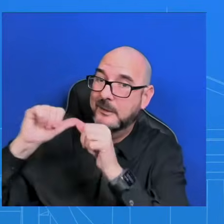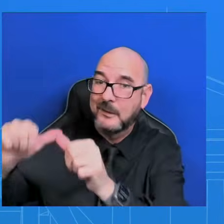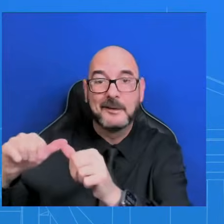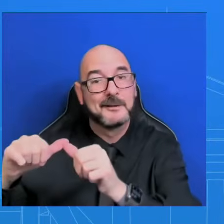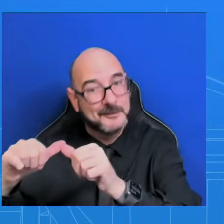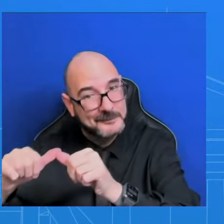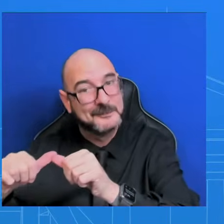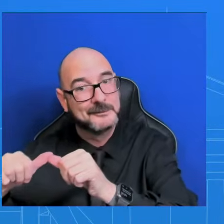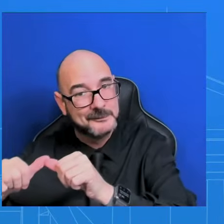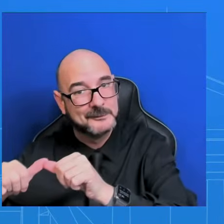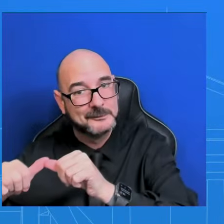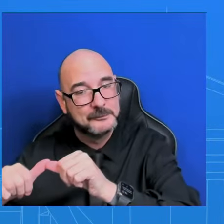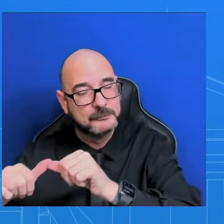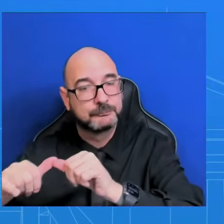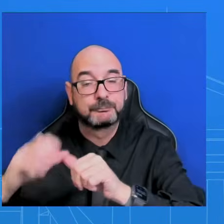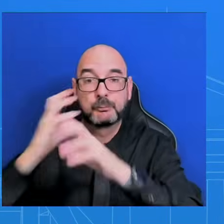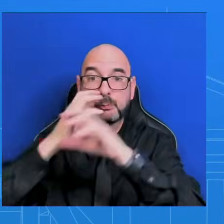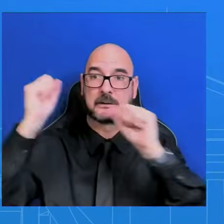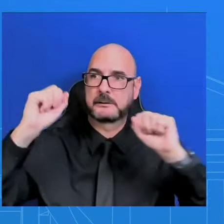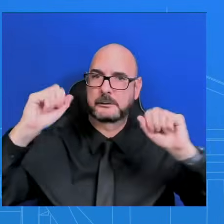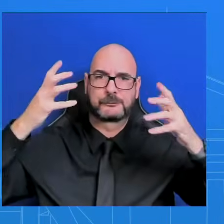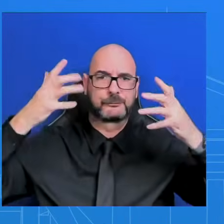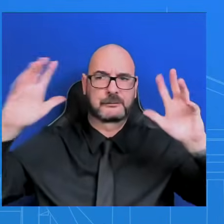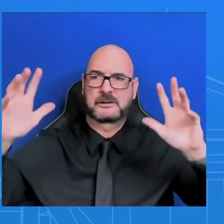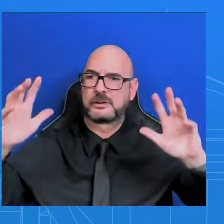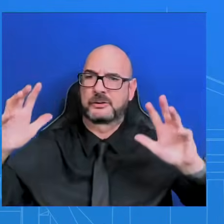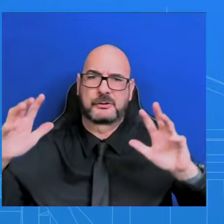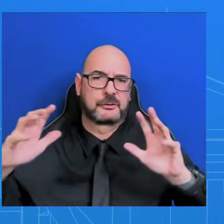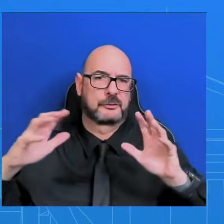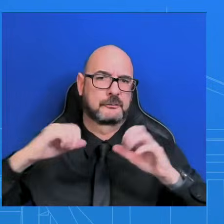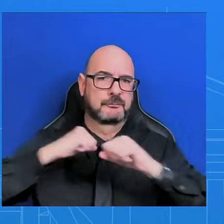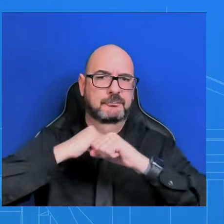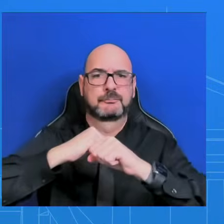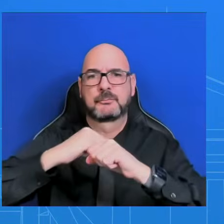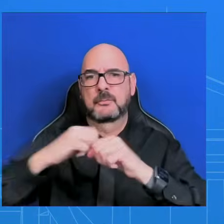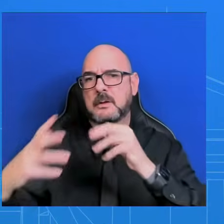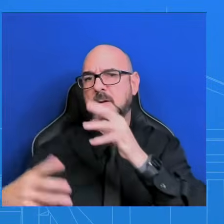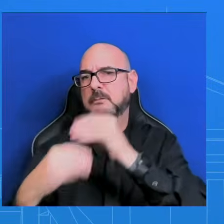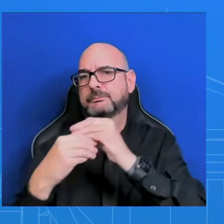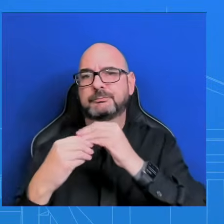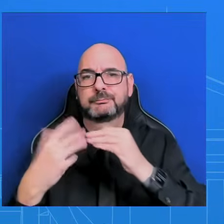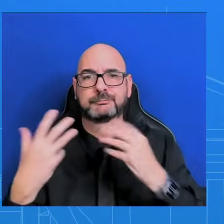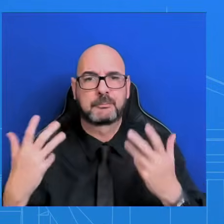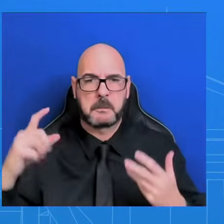in his national security supplemental needs to pass. But going back to border security for a second,